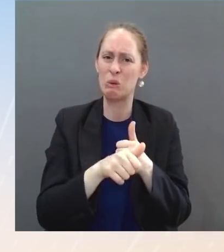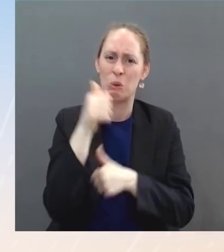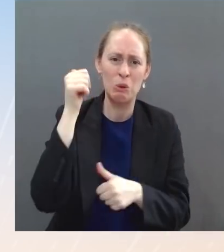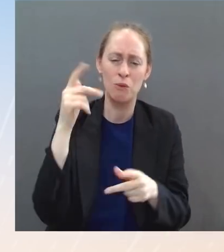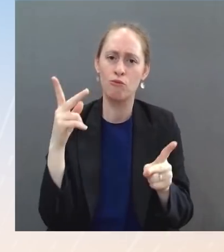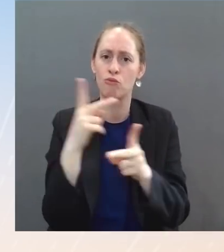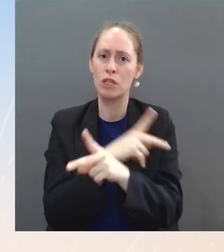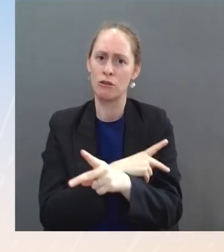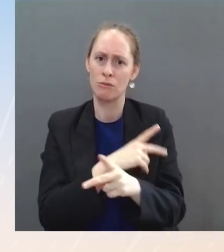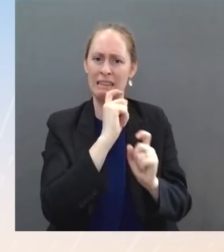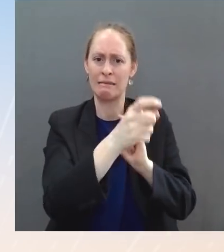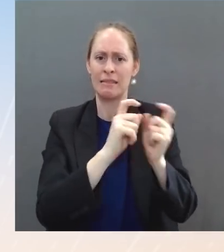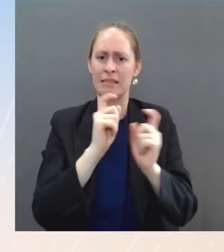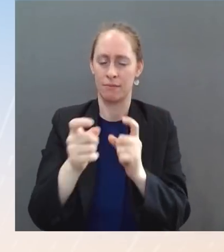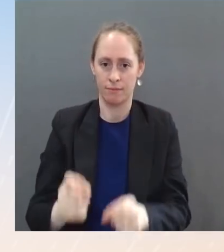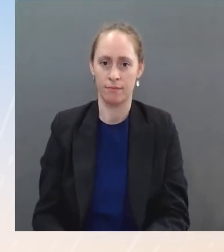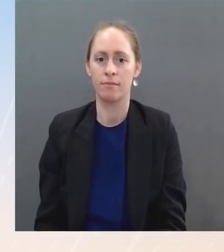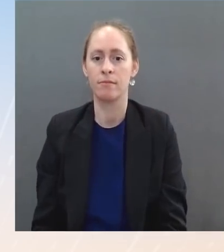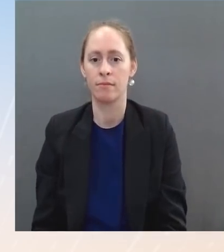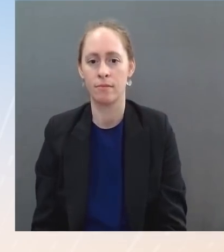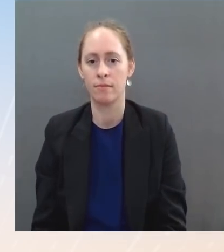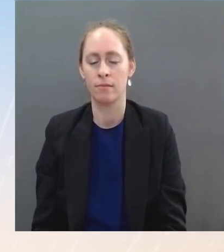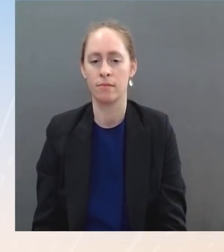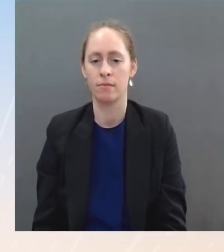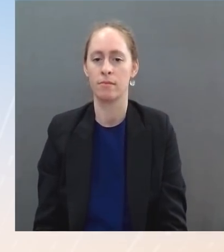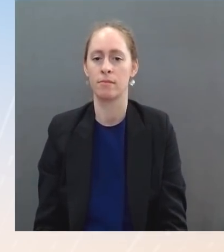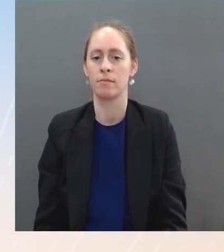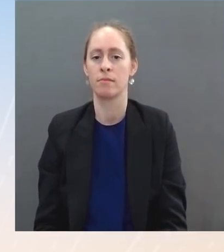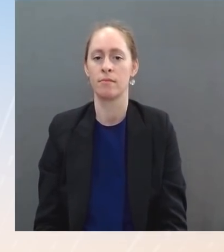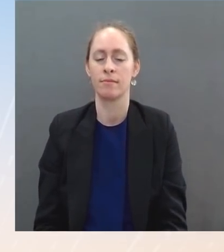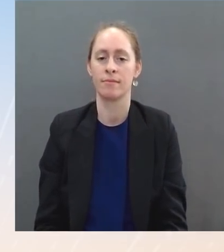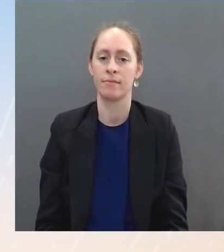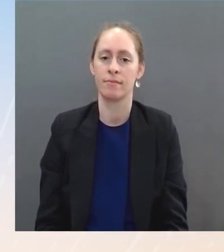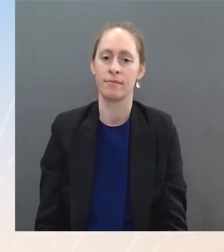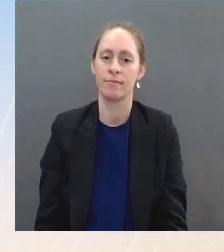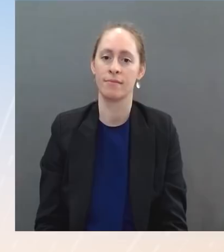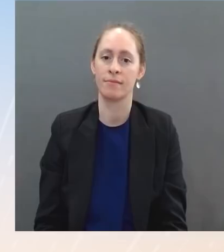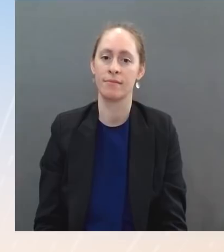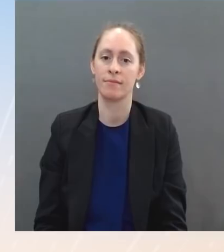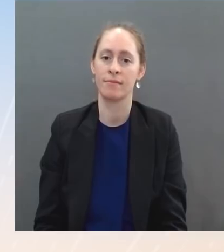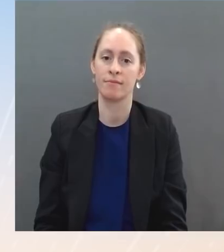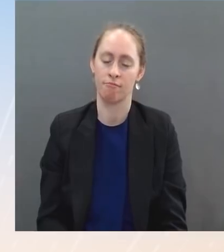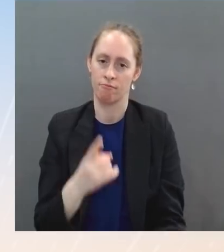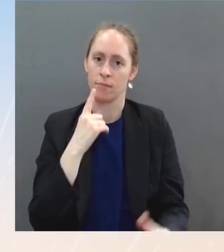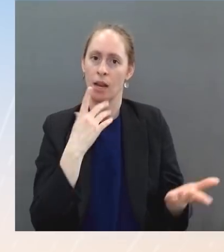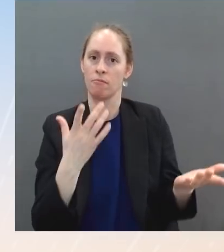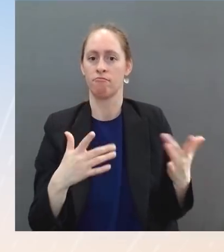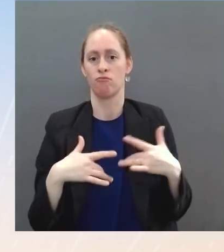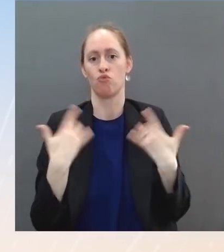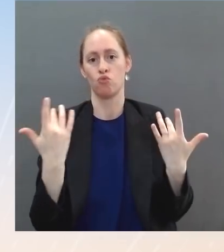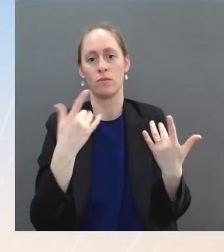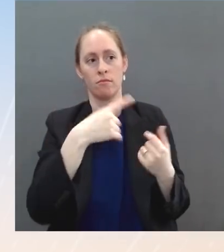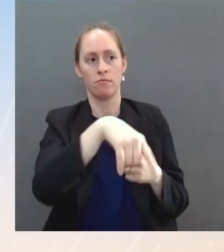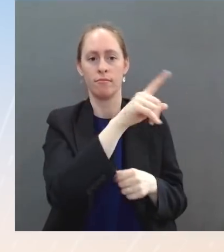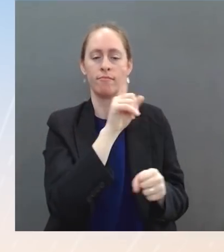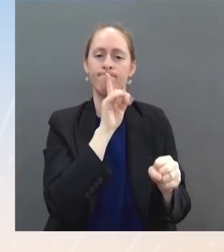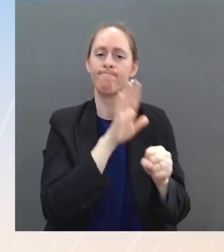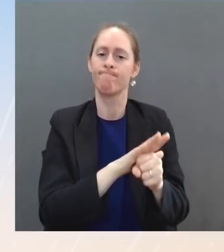this is last summer -- that has passed the committee at the time would help ensure that -- that domestic supply is part of our --